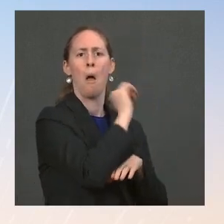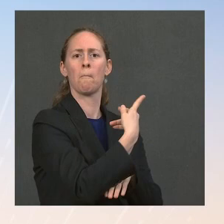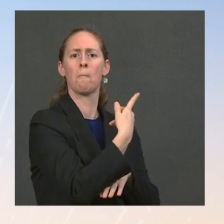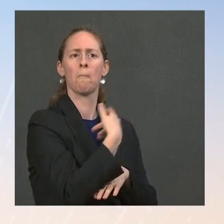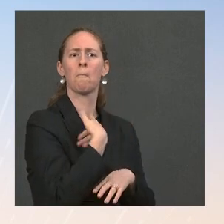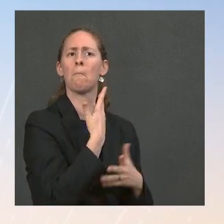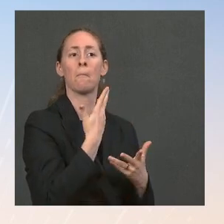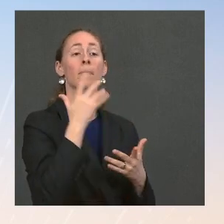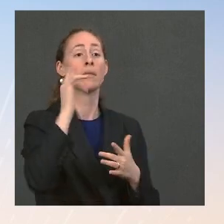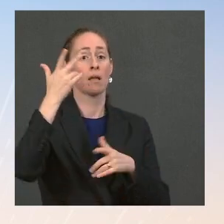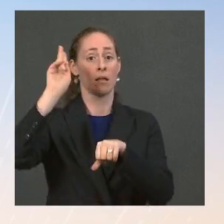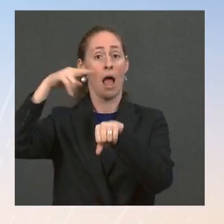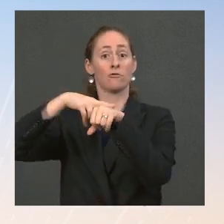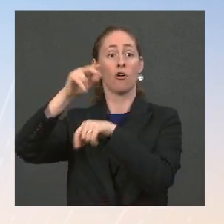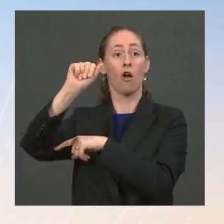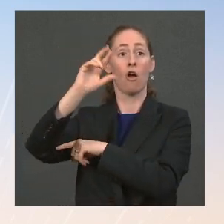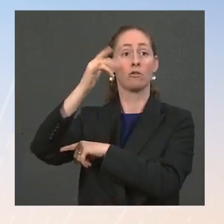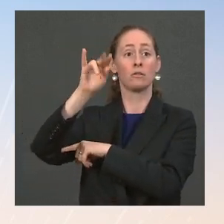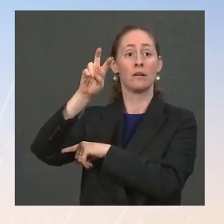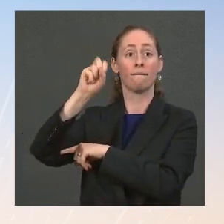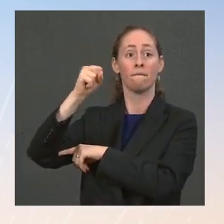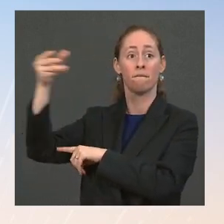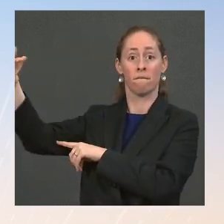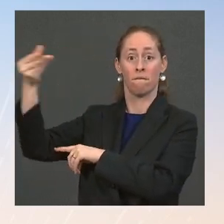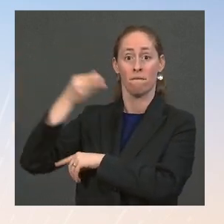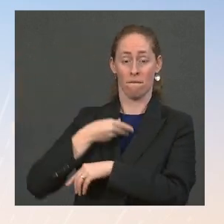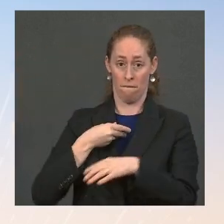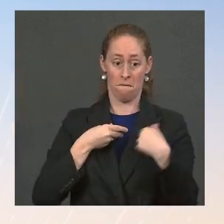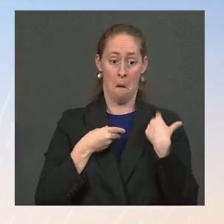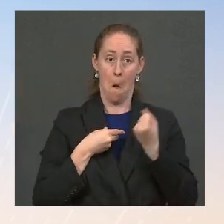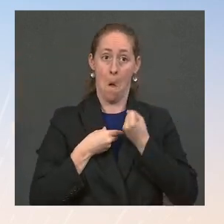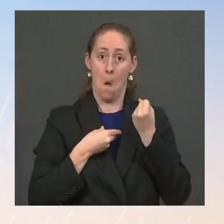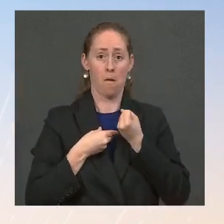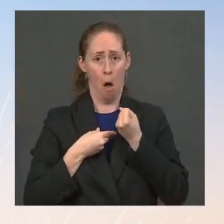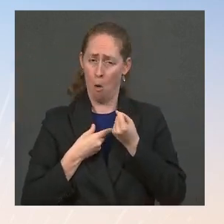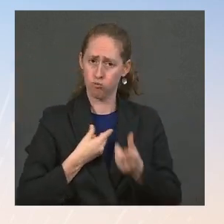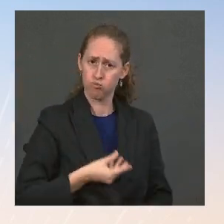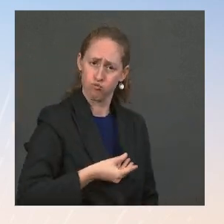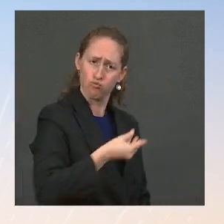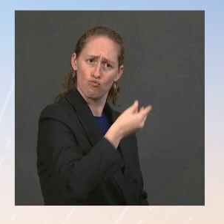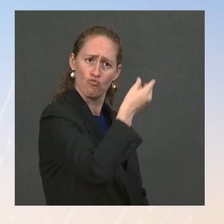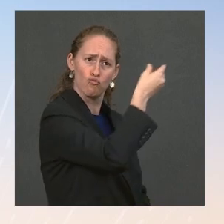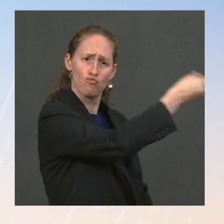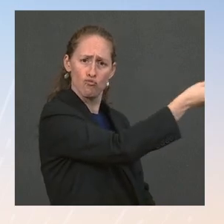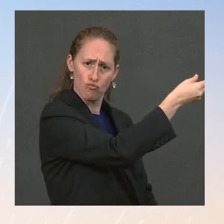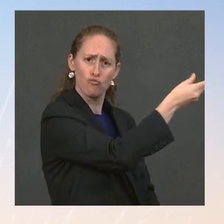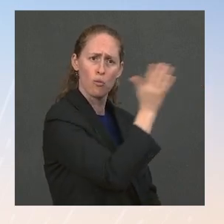As we've said previously, this will be an ongoing process, and this is just the first set of documents.